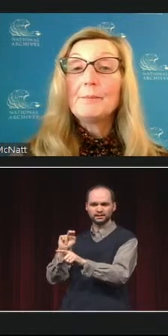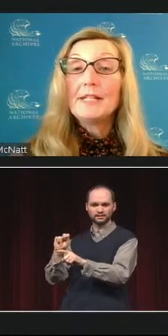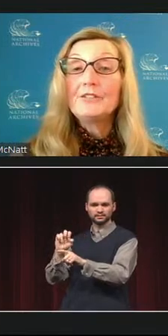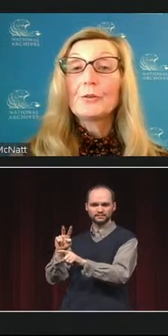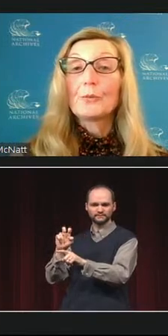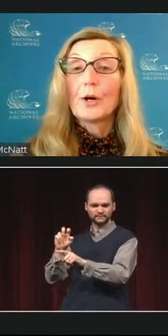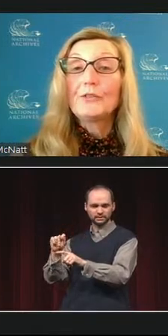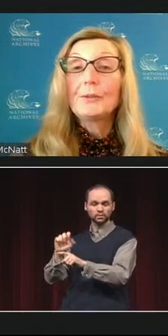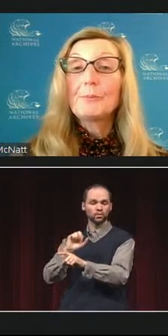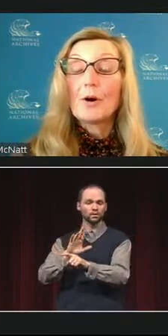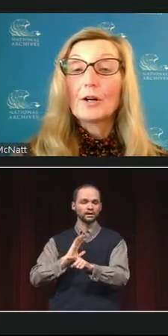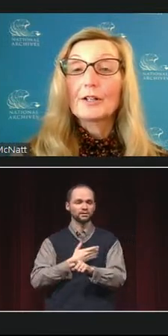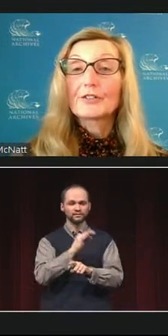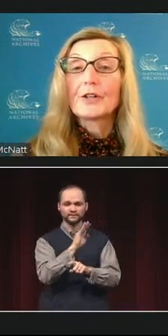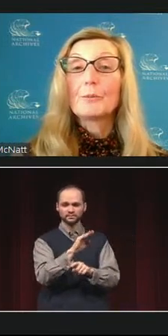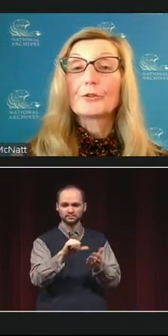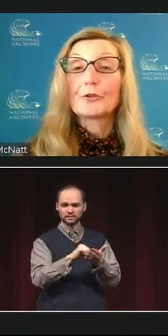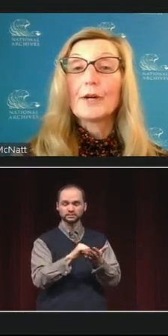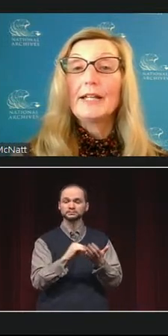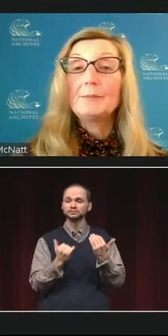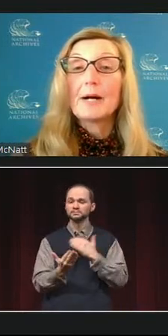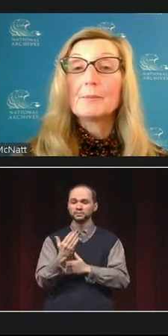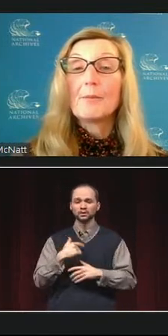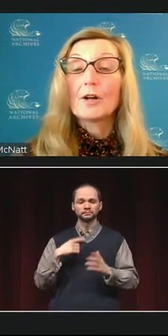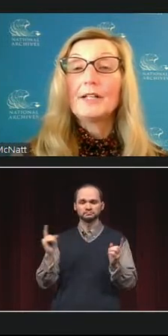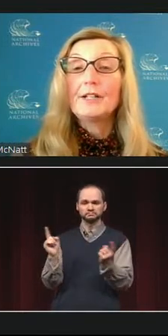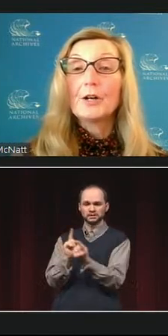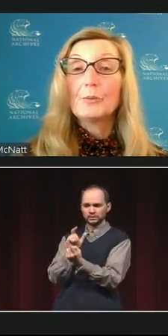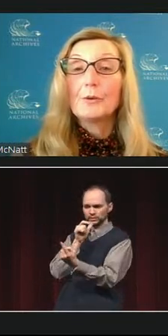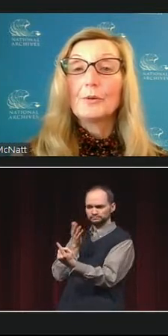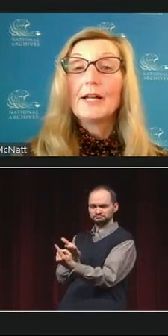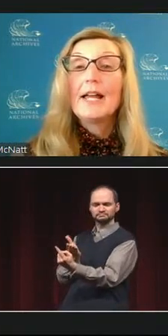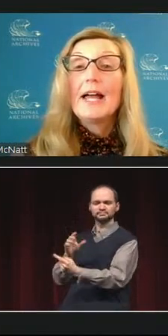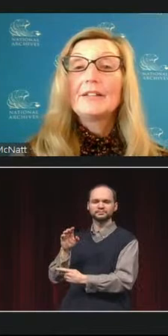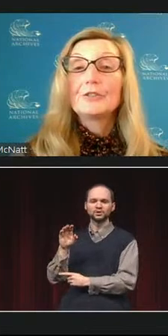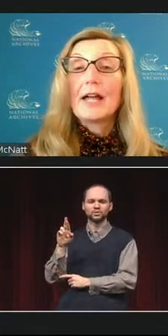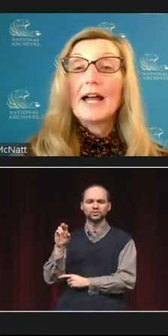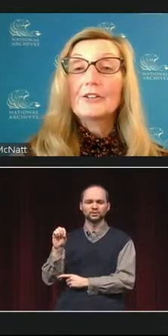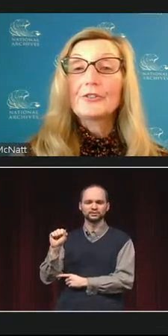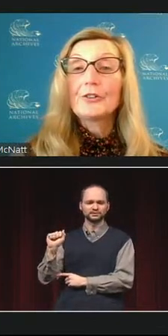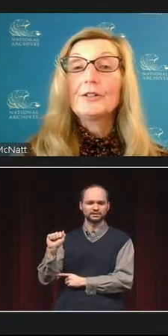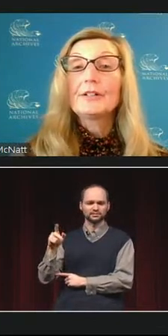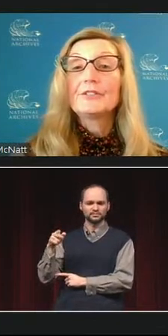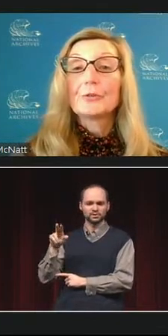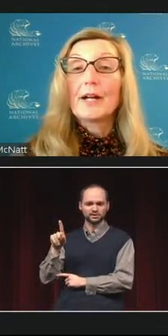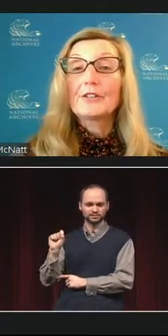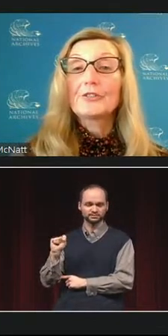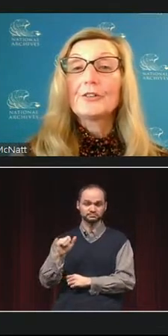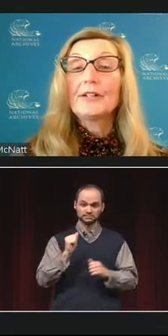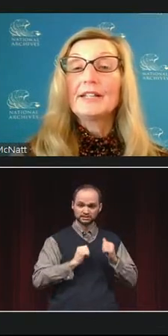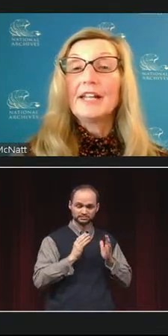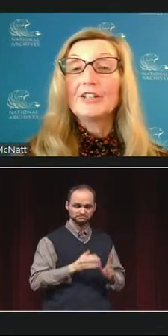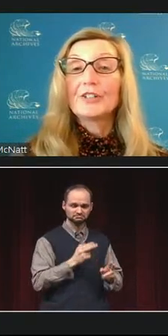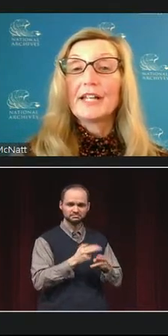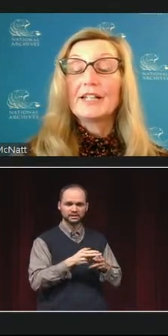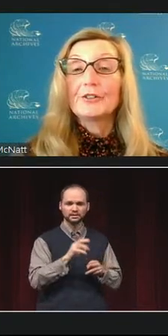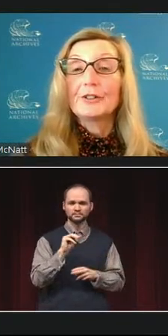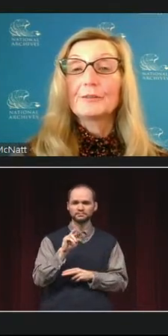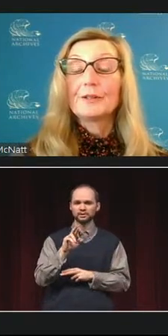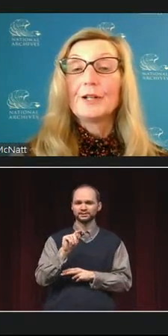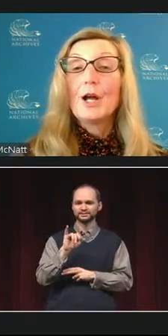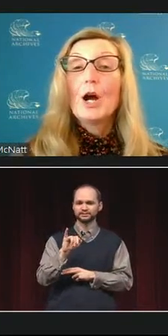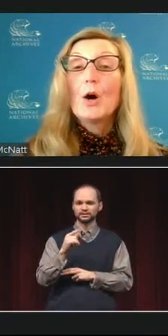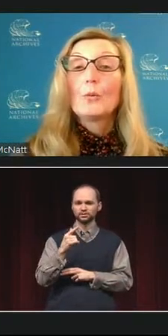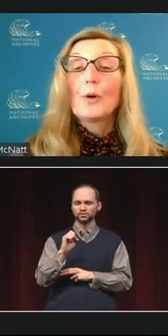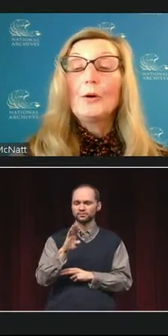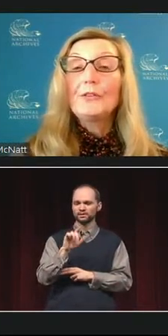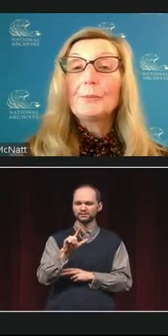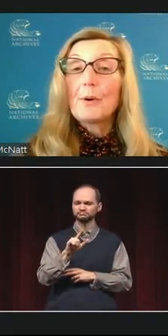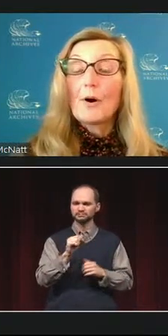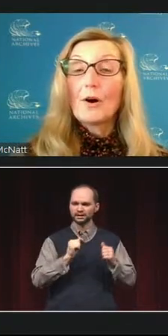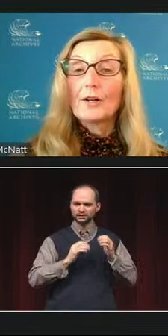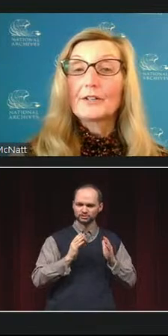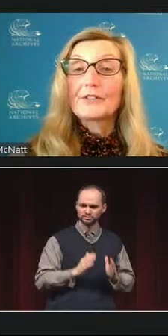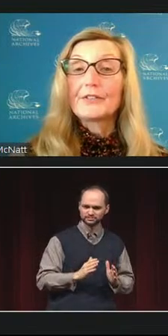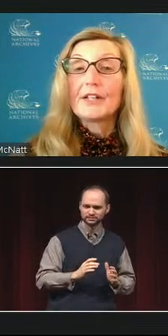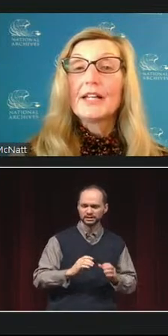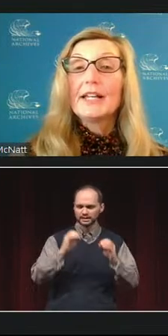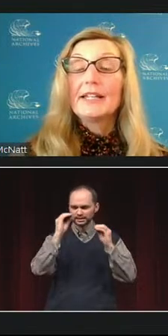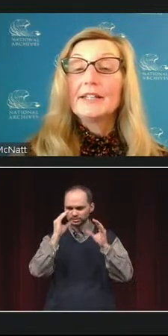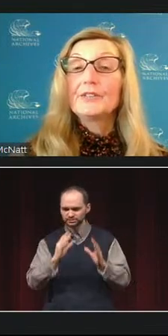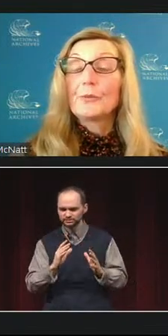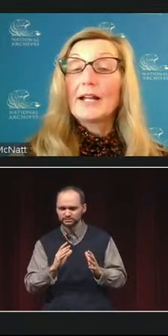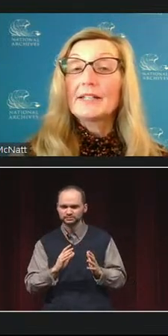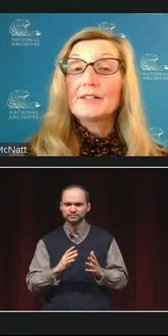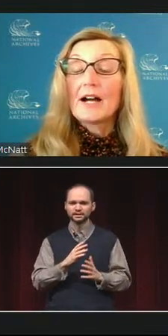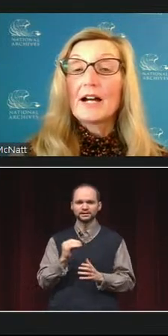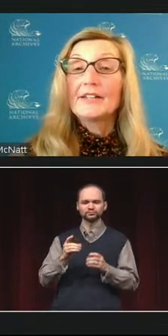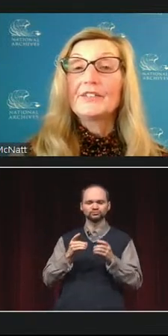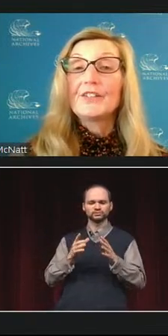meet Rosa Parks portrayed by Marti Gobel, actor, director and educator. Rosa Parks is recognized